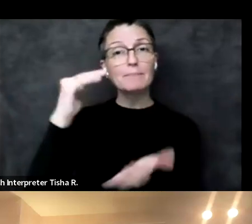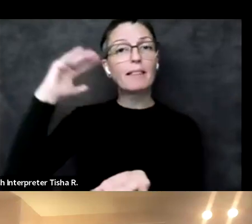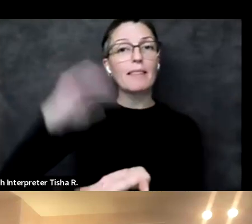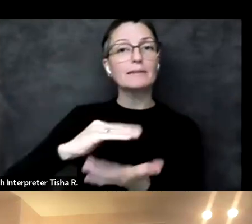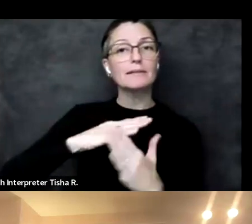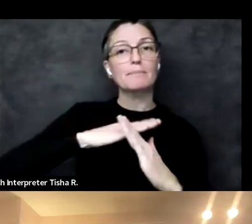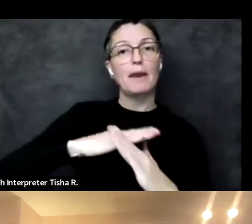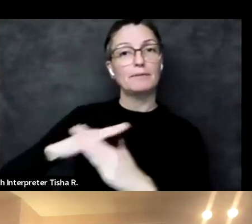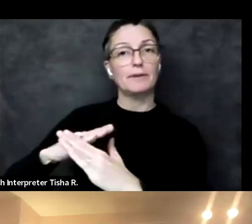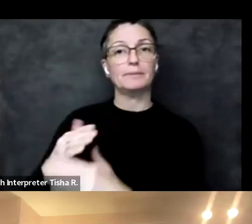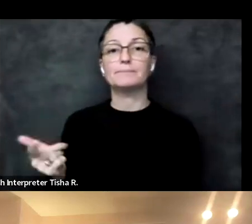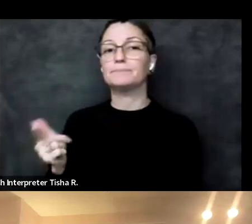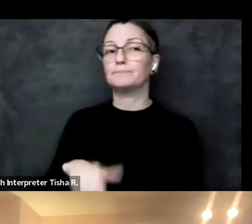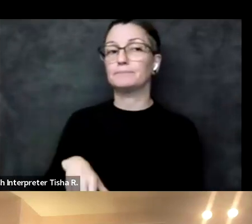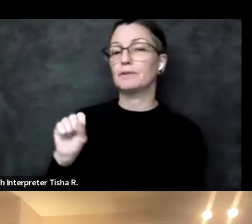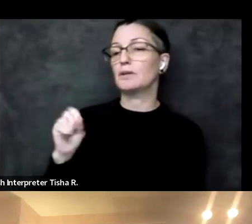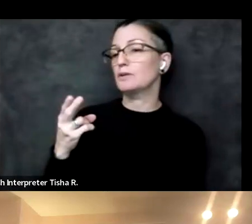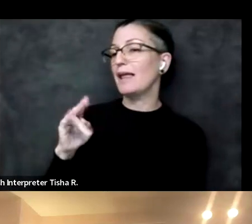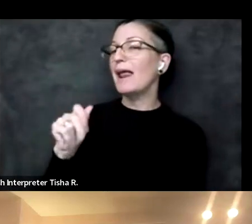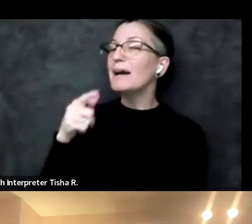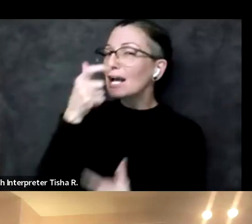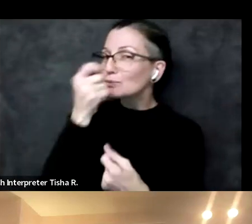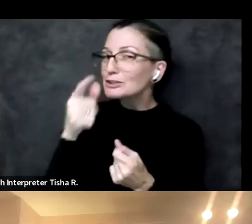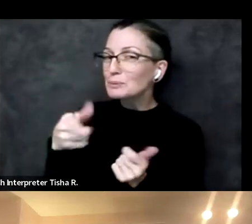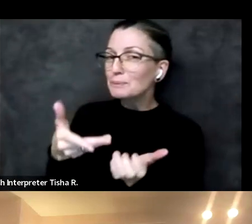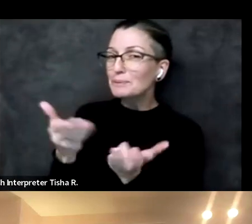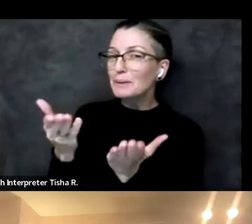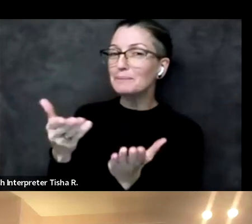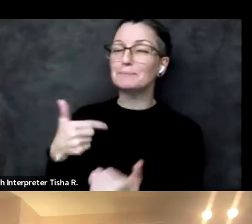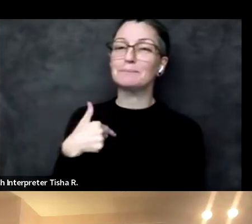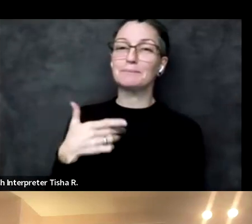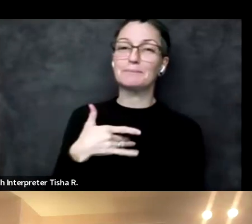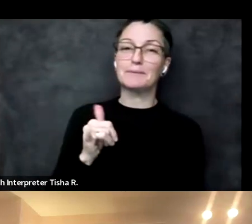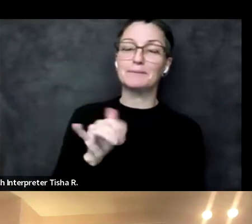It's interesting that you bring that up because I feel like filmmaking has become